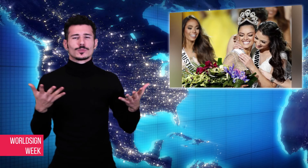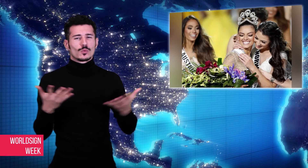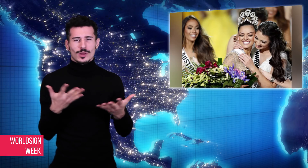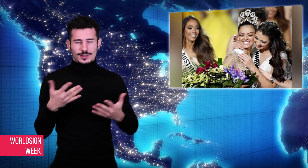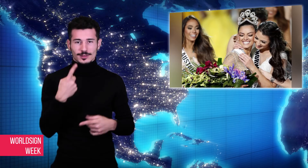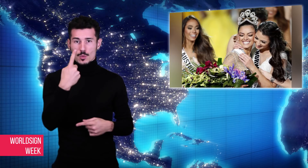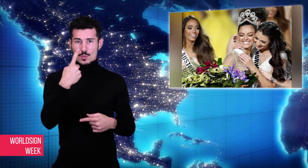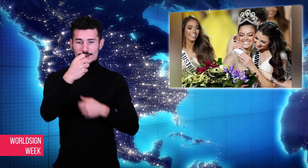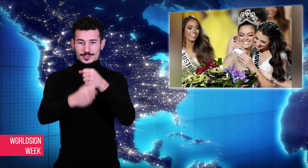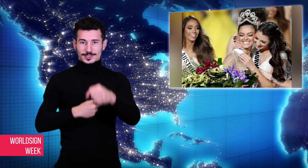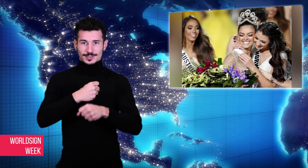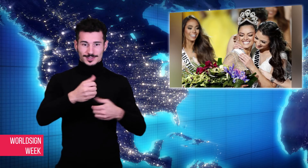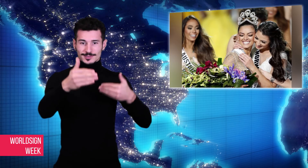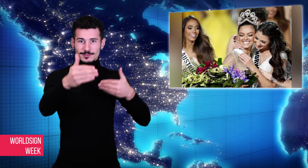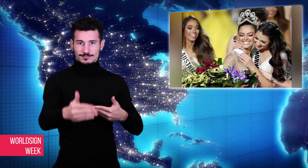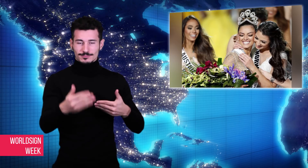apartment in New York City